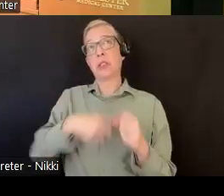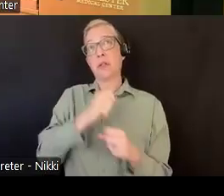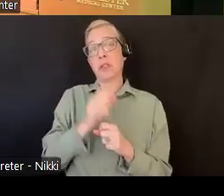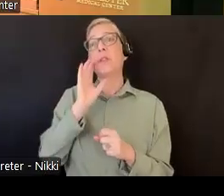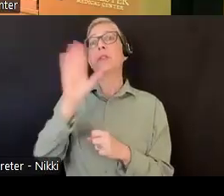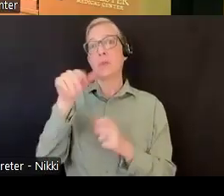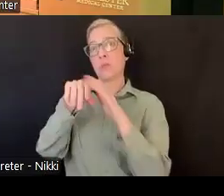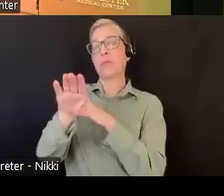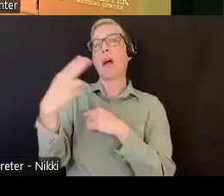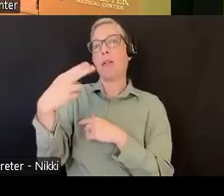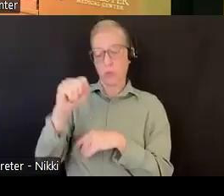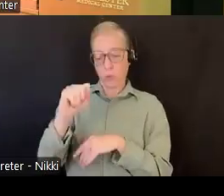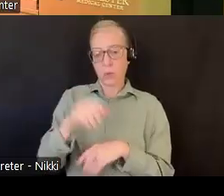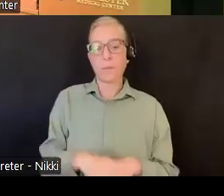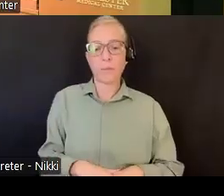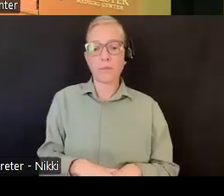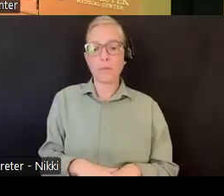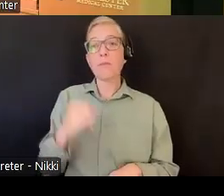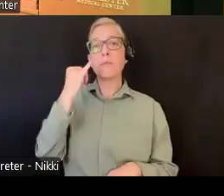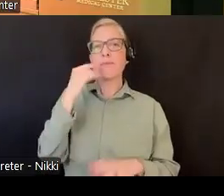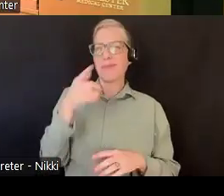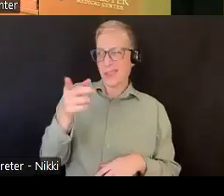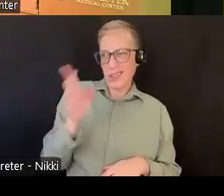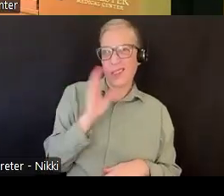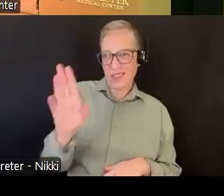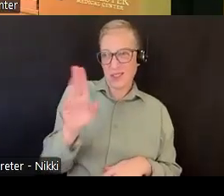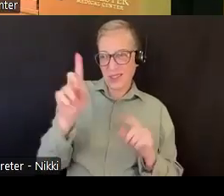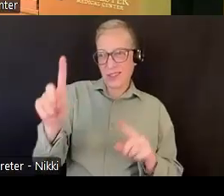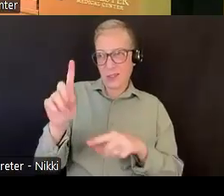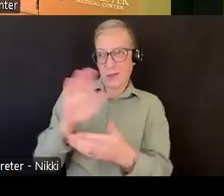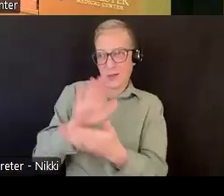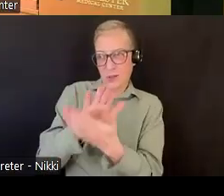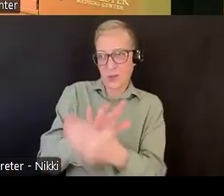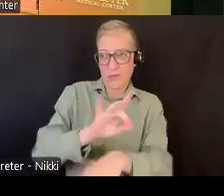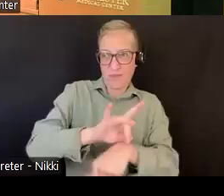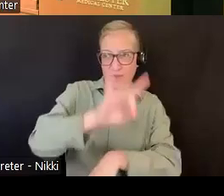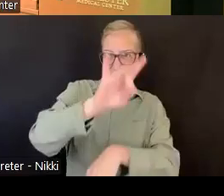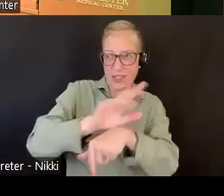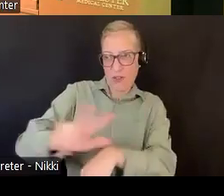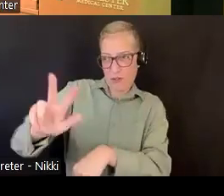five years that you're going to sit in a classroom from 8 a.m. to 3 p.m. in these 30 person classes